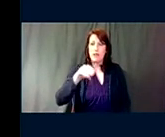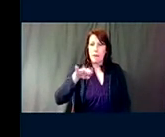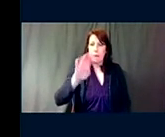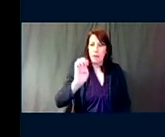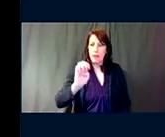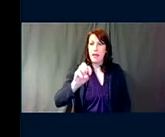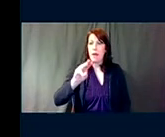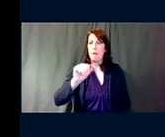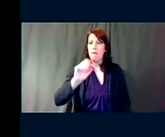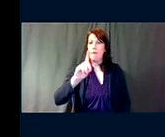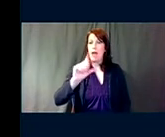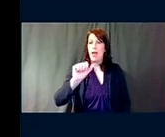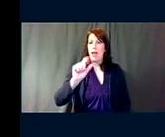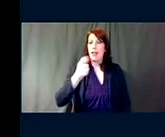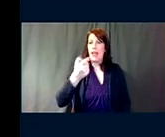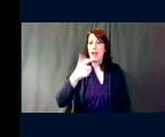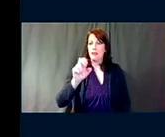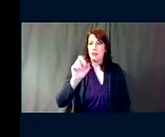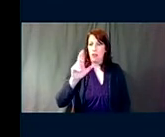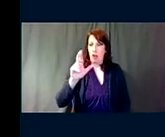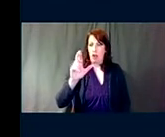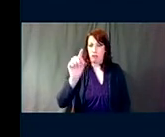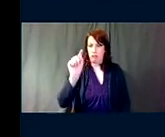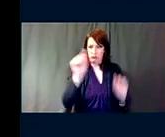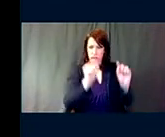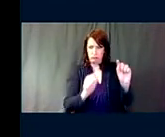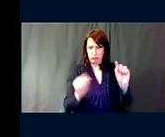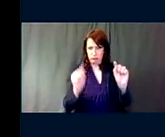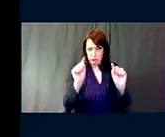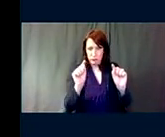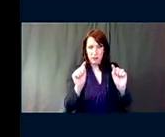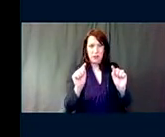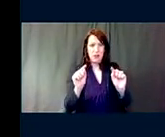NORTHERN SENEGAL, TO SOUTHERN ANGOLA, MOZAMBIQUE AND MADAGASCAR.